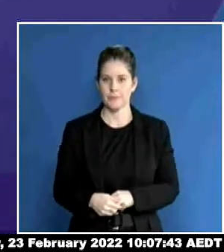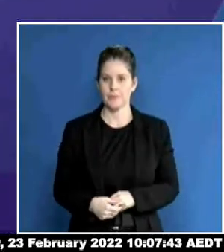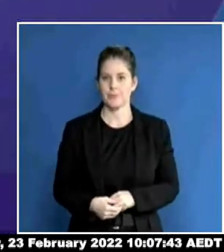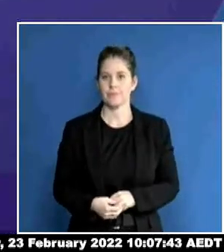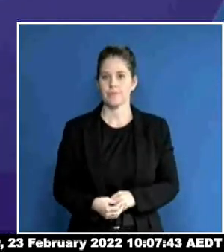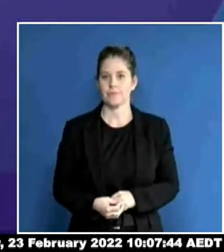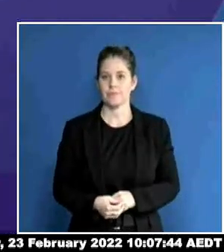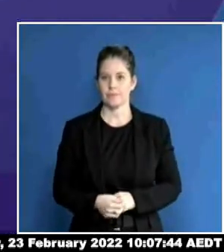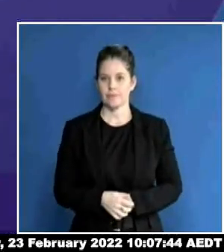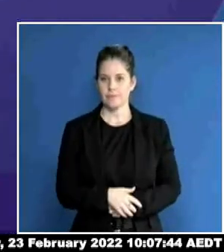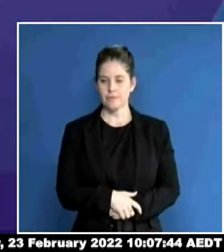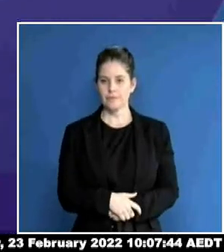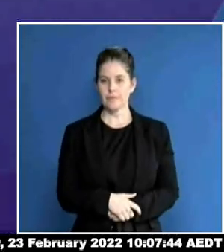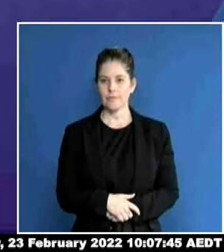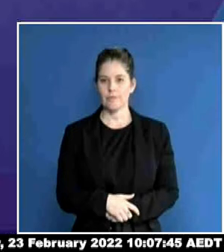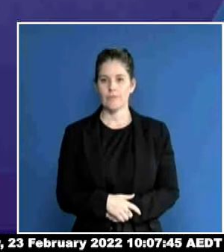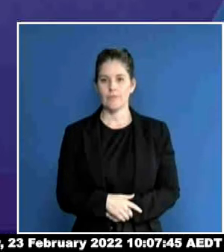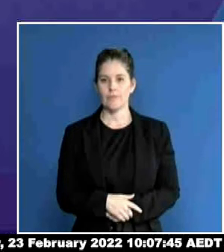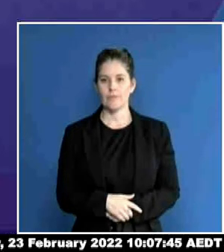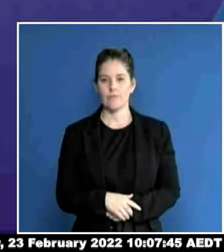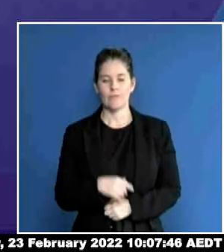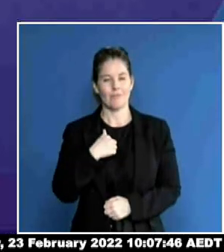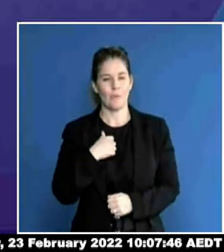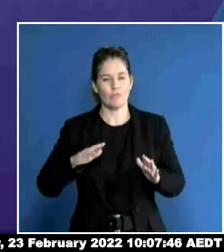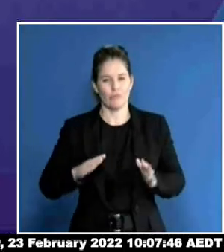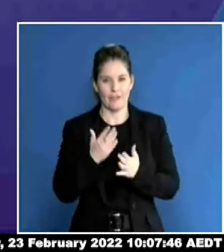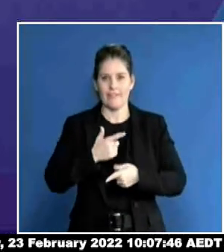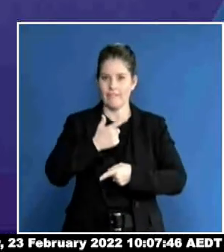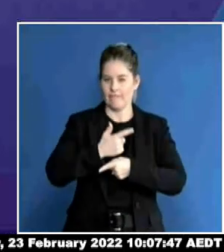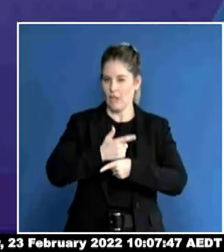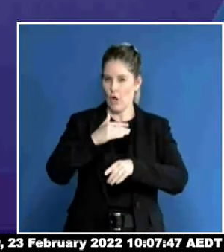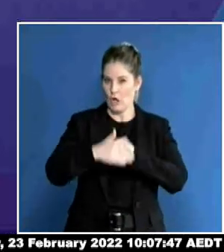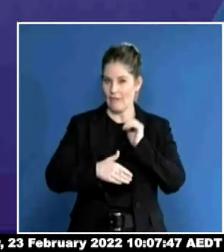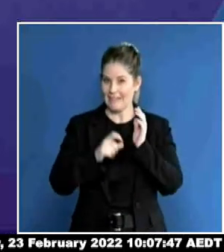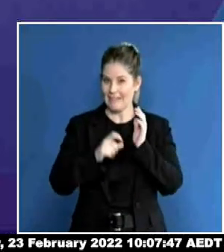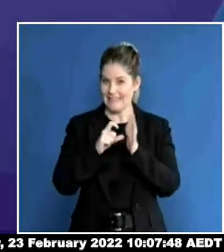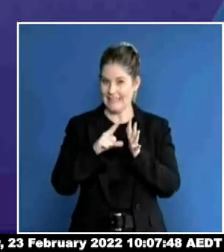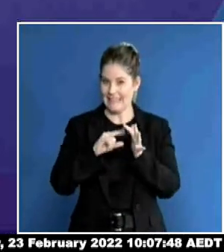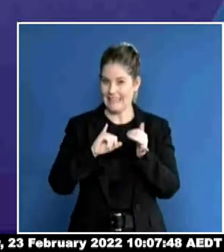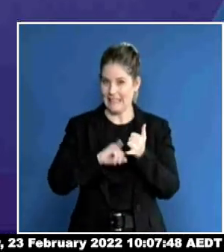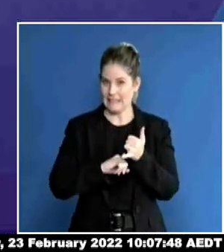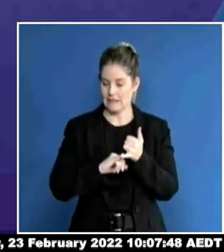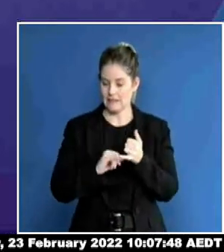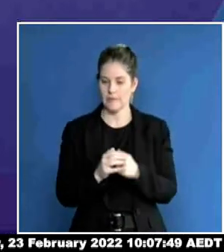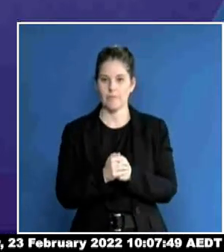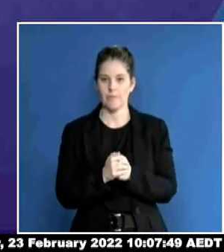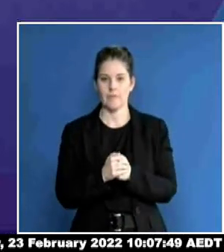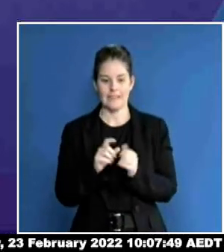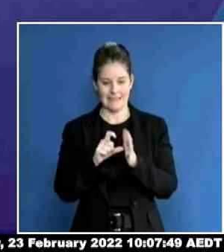about the DES program. The program is funded by the Australian Government Department of Social Services,